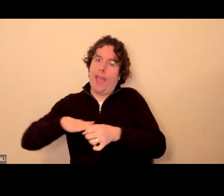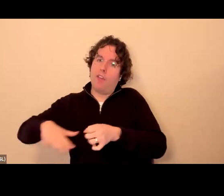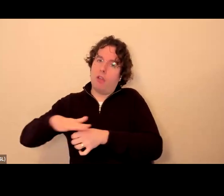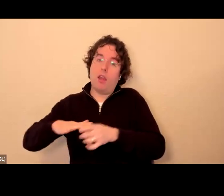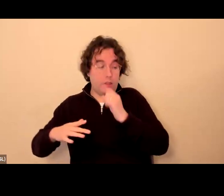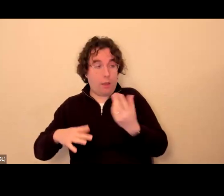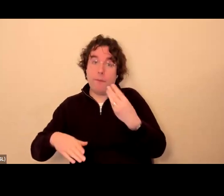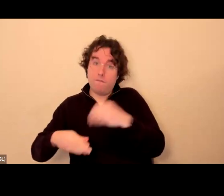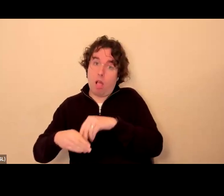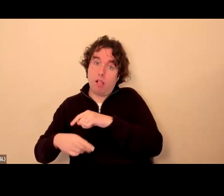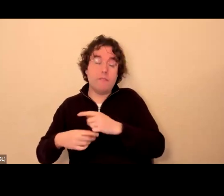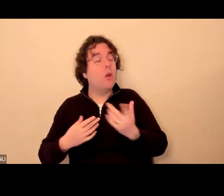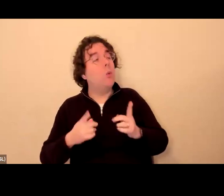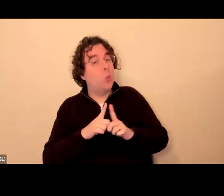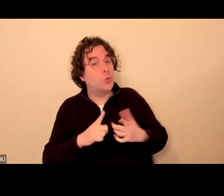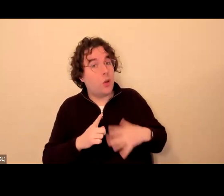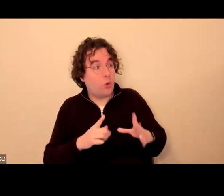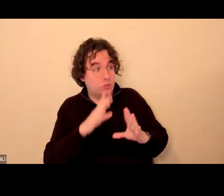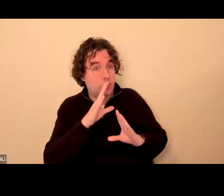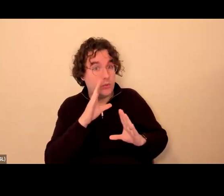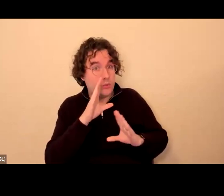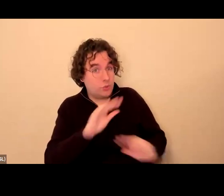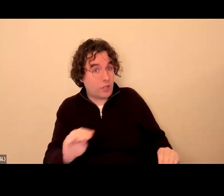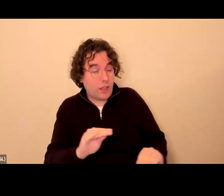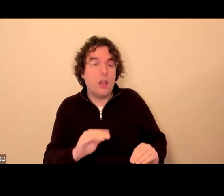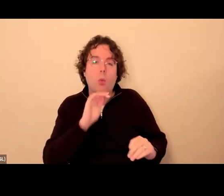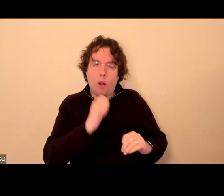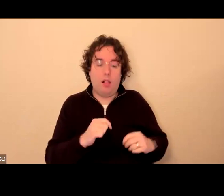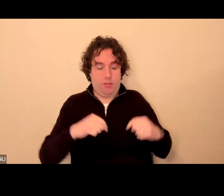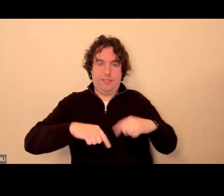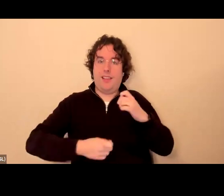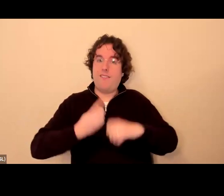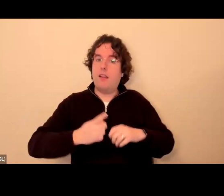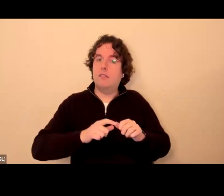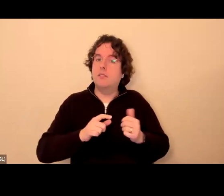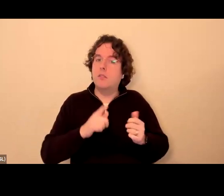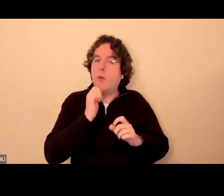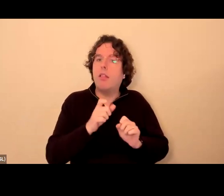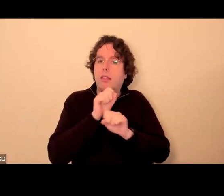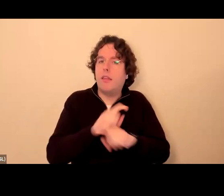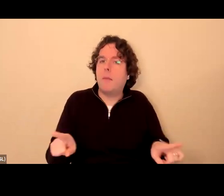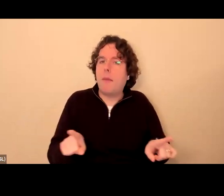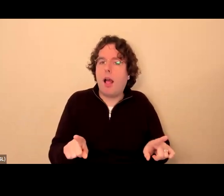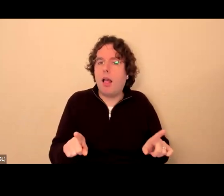But I would also say we will be following up with emails after this event. And so please do get in touch if